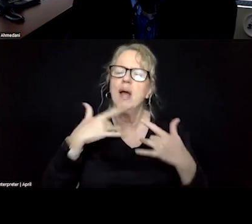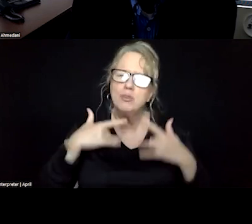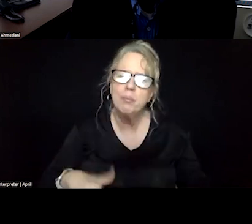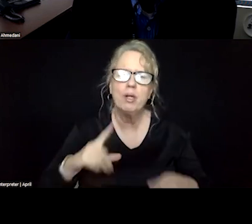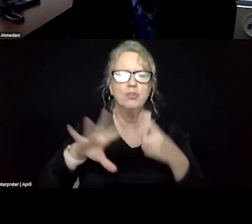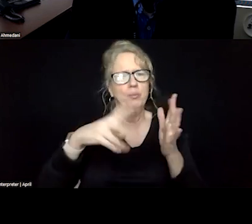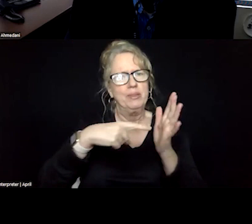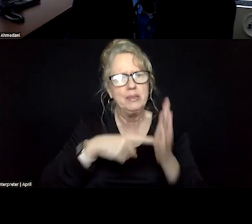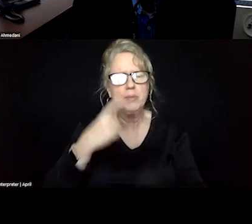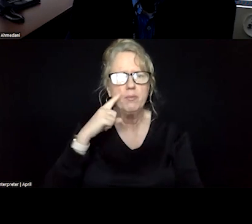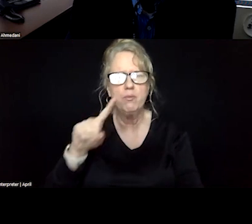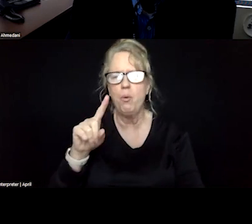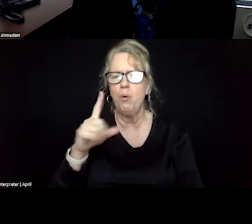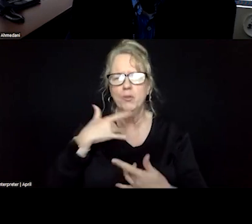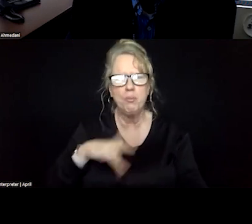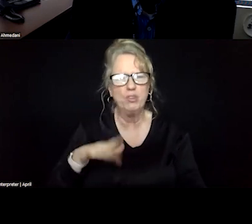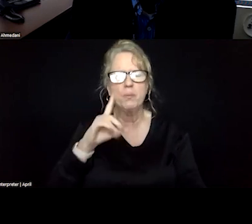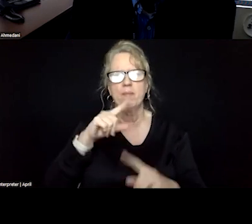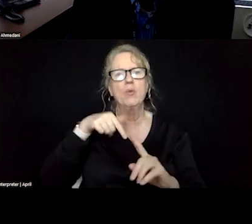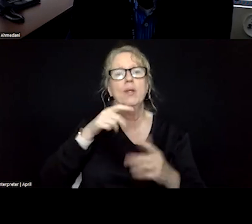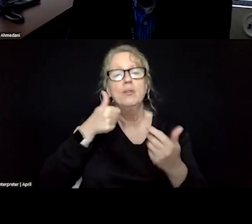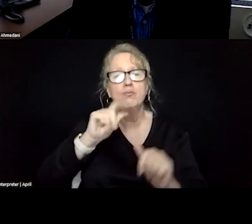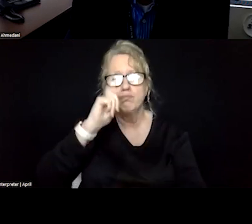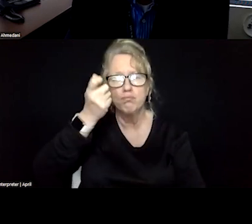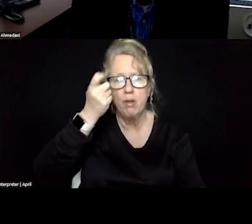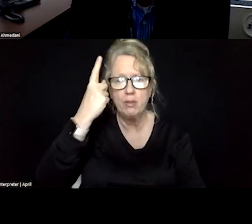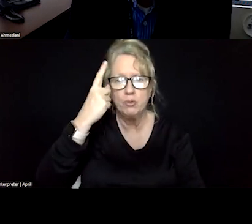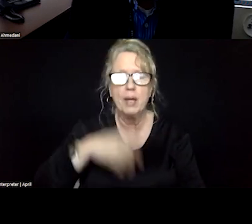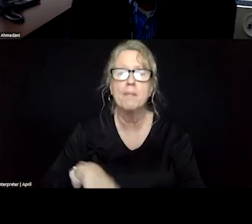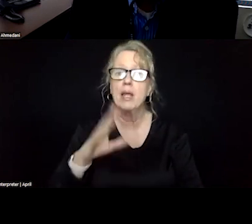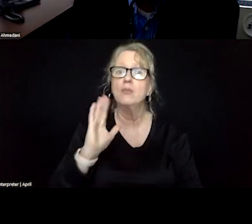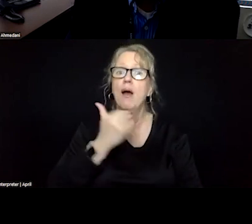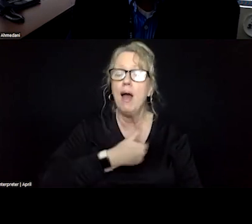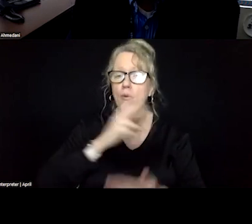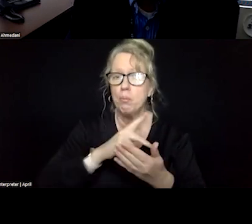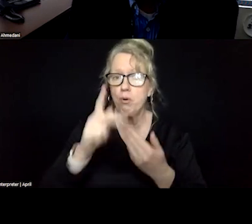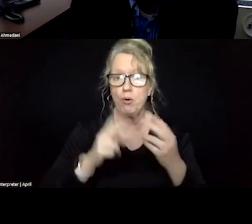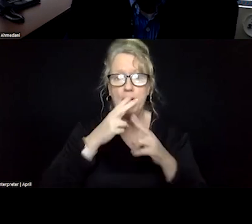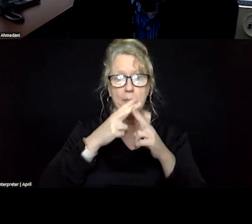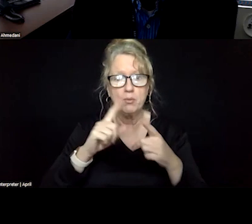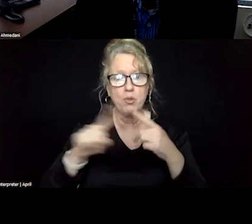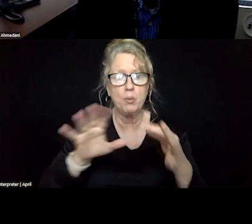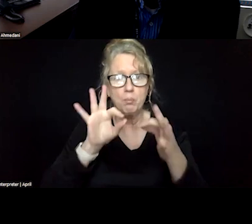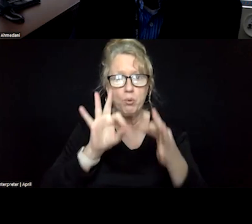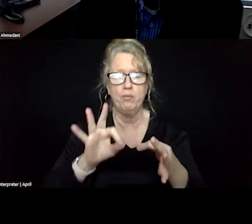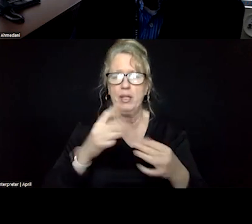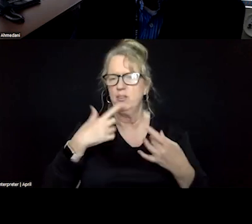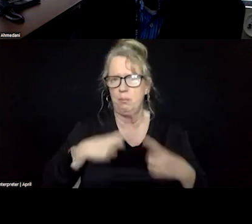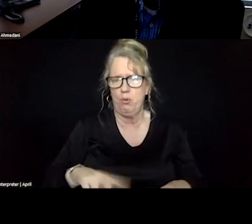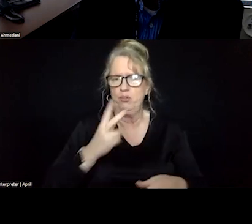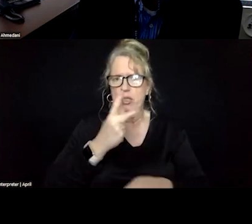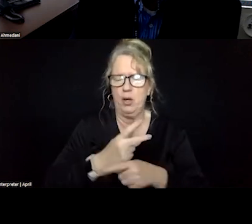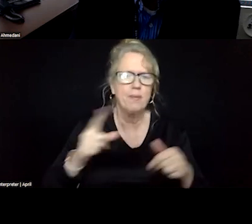DEPRESSION SO OUR PROGRAM OF CALLED PERFECT DEPRESSION CARE.